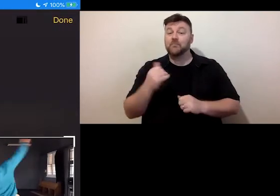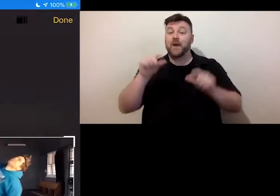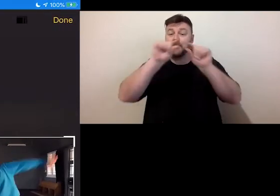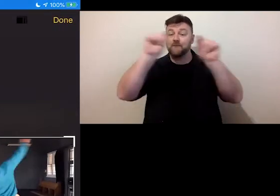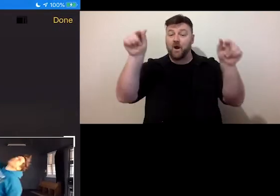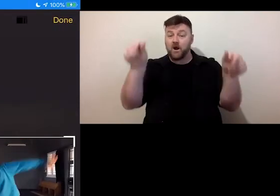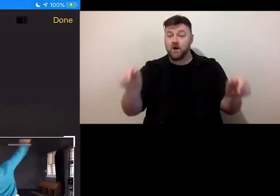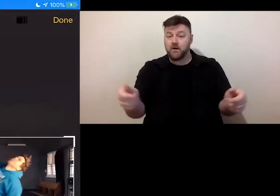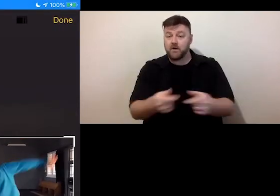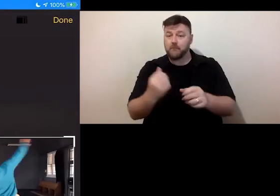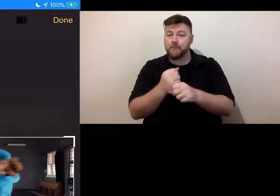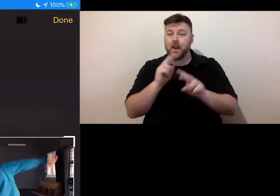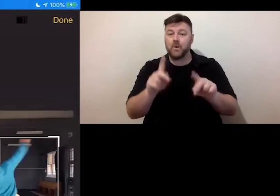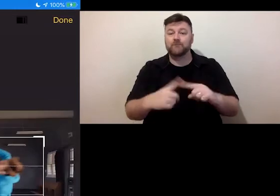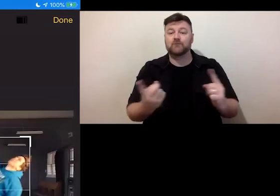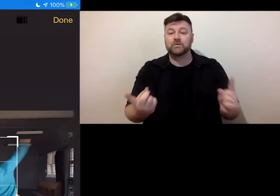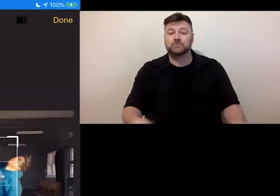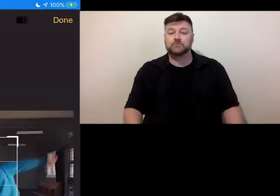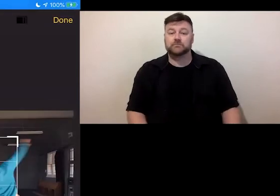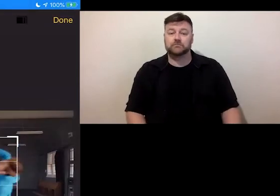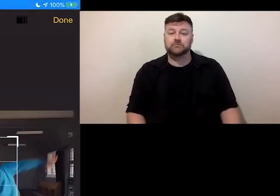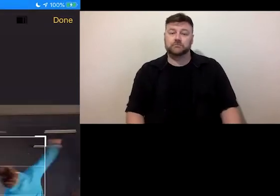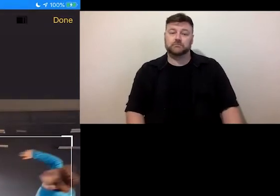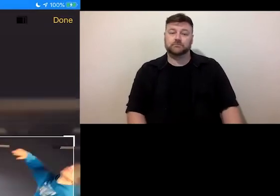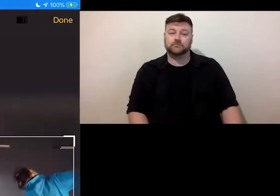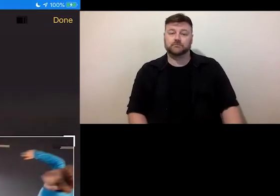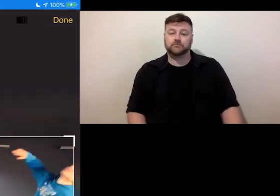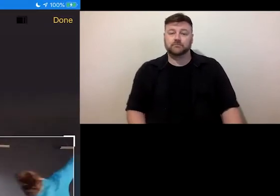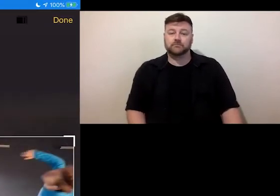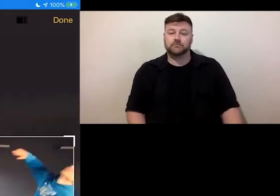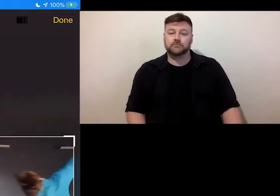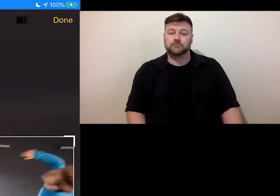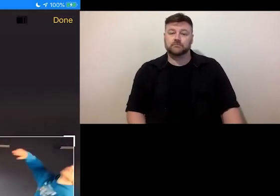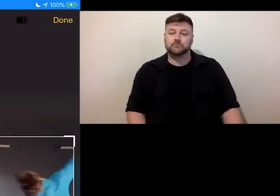I don't think so.